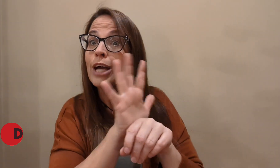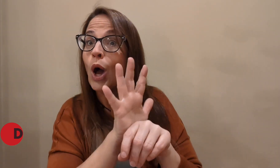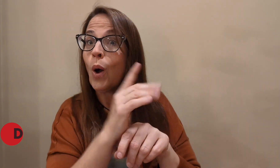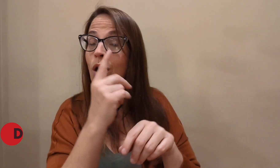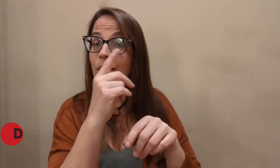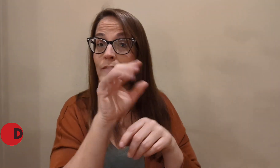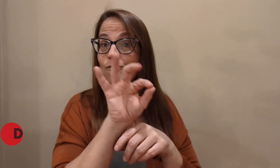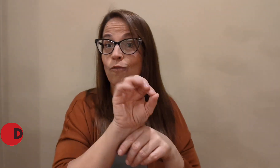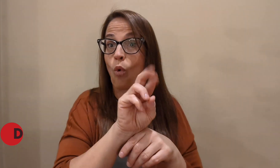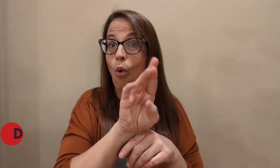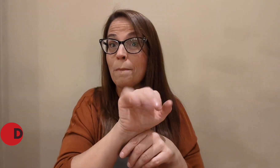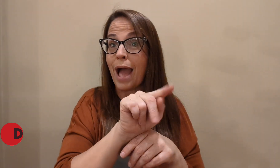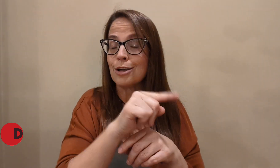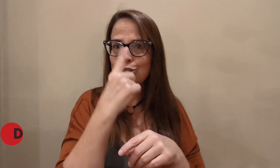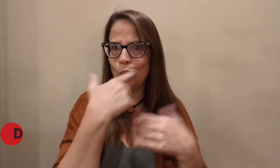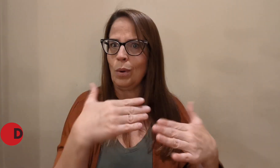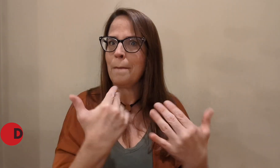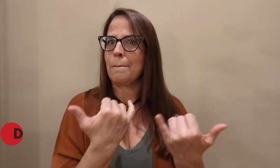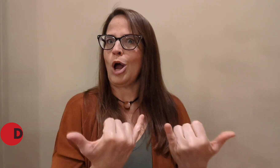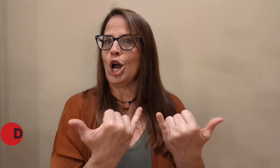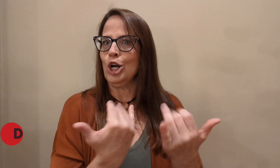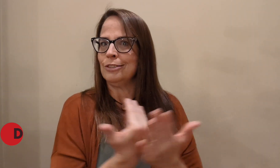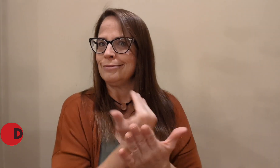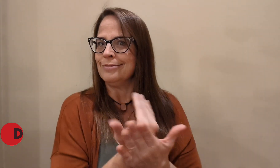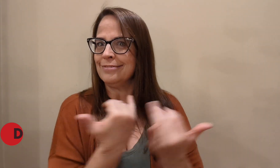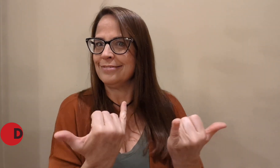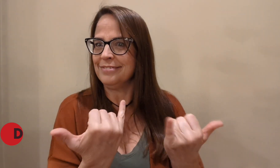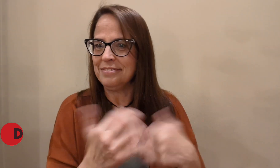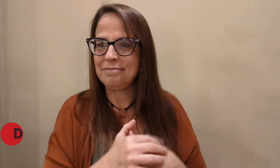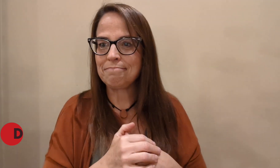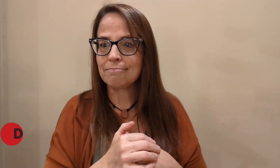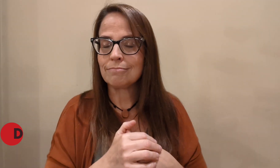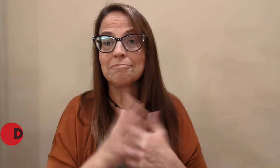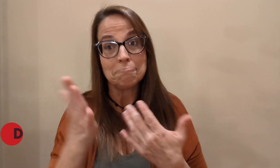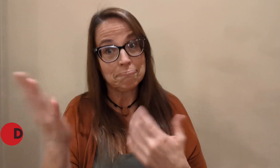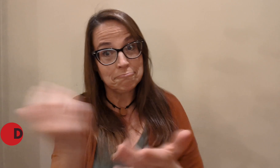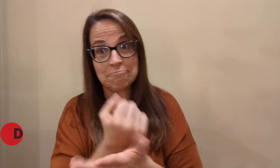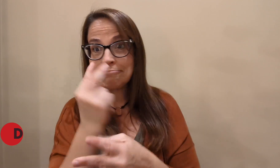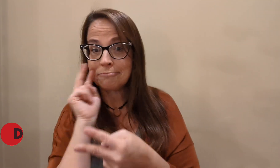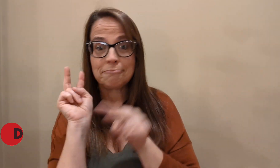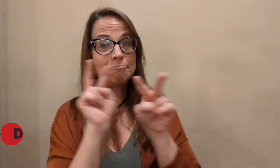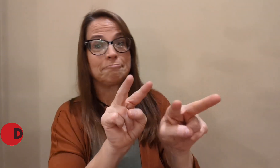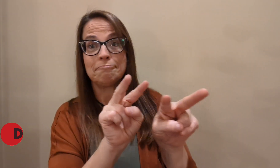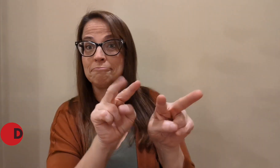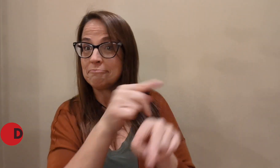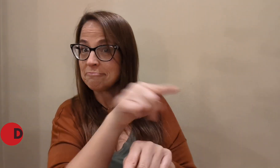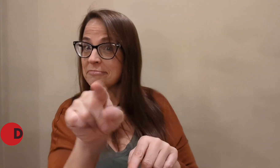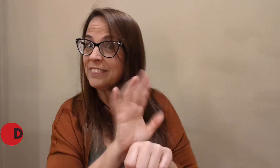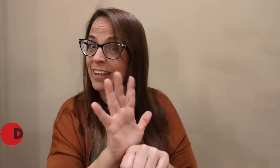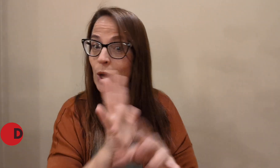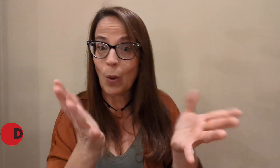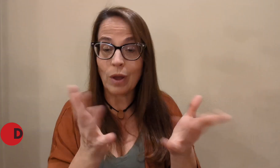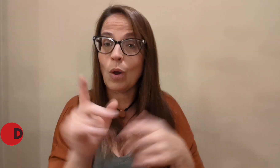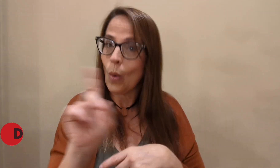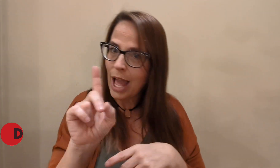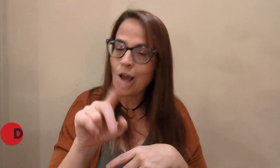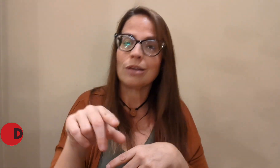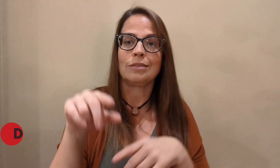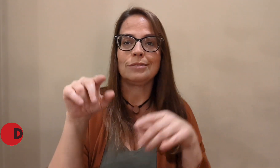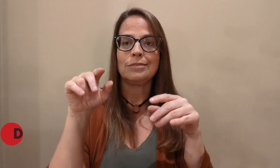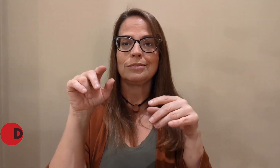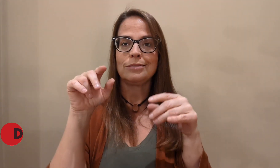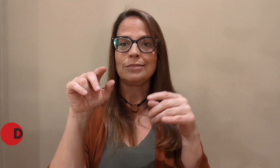in a modern-style video format. Take a look at these videos!